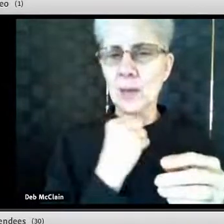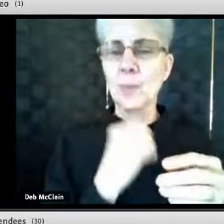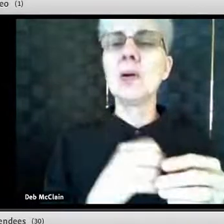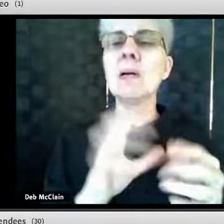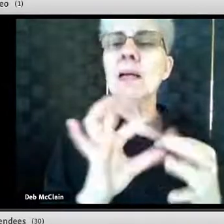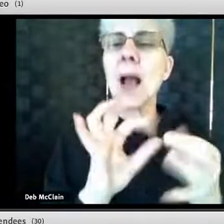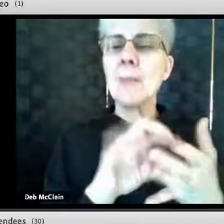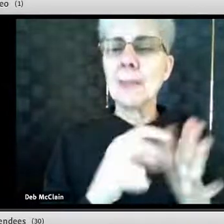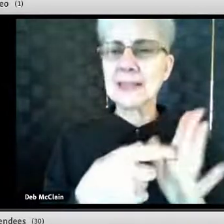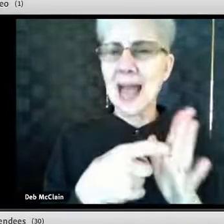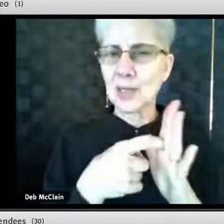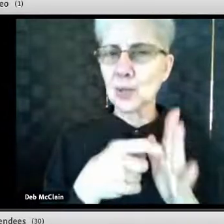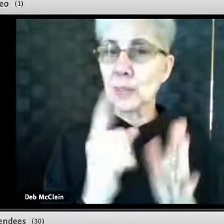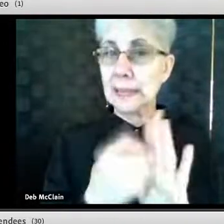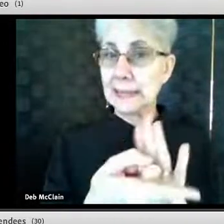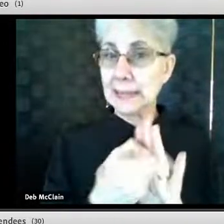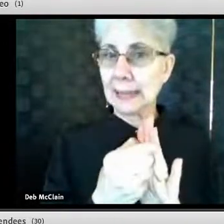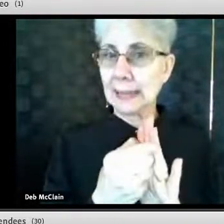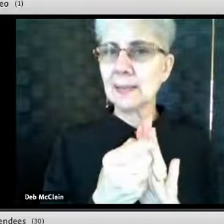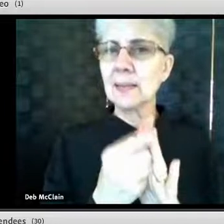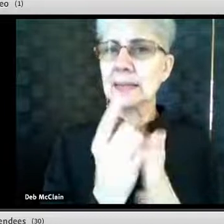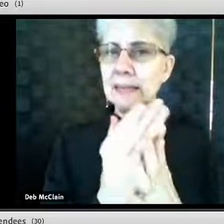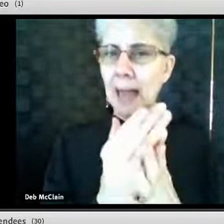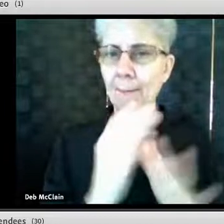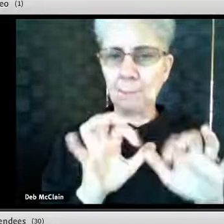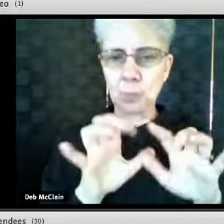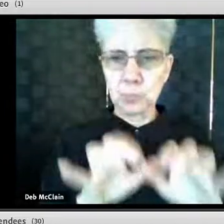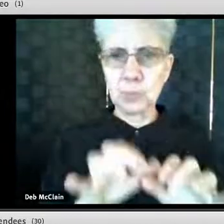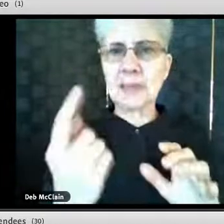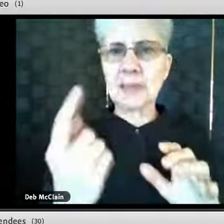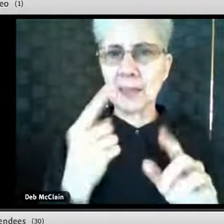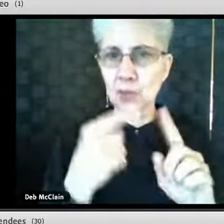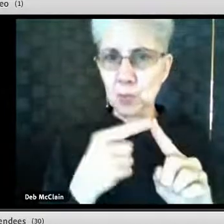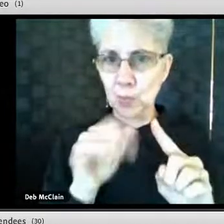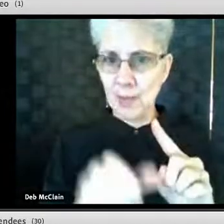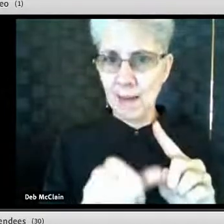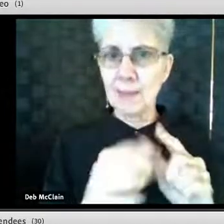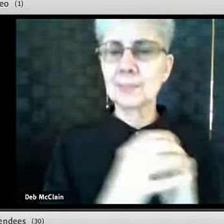A comment means I took a second and stopped and wrote something.